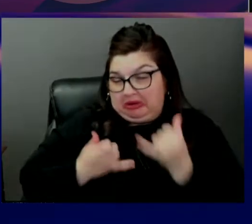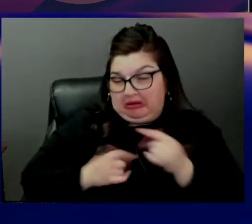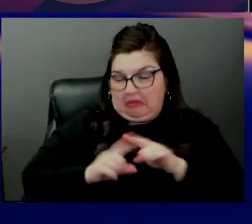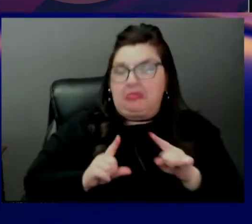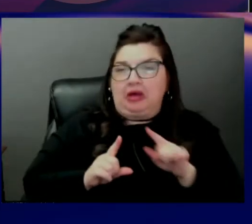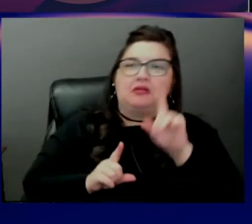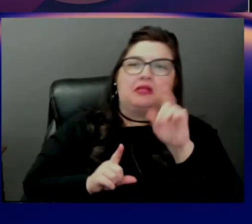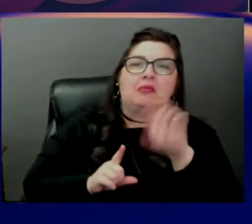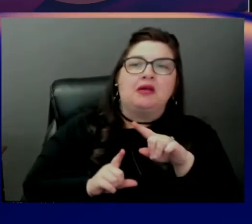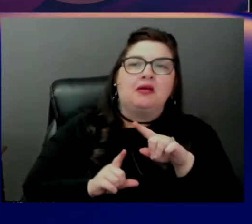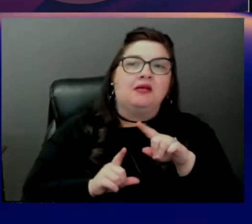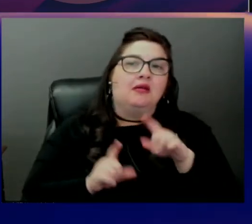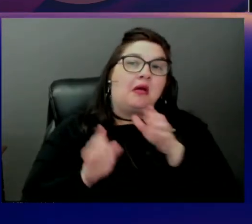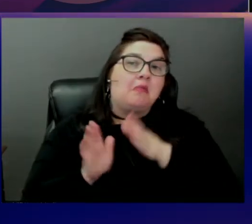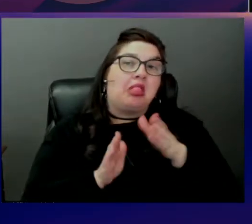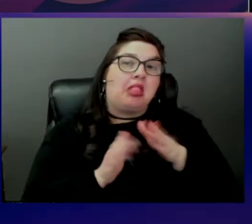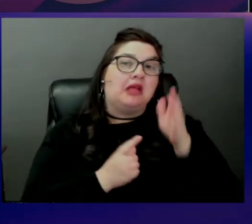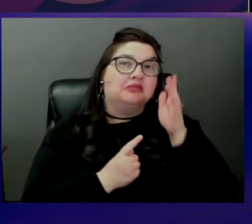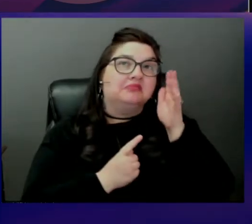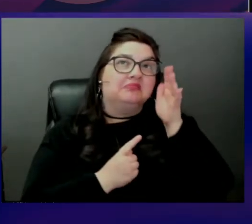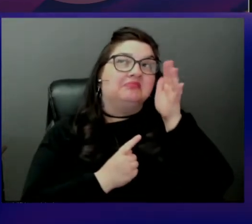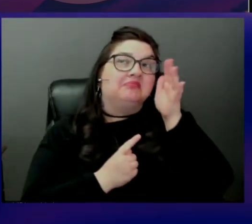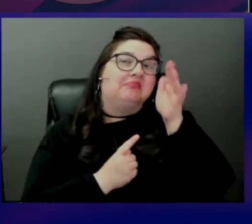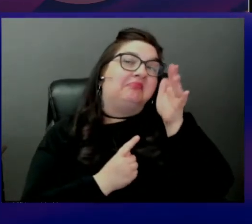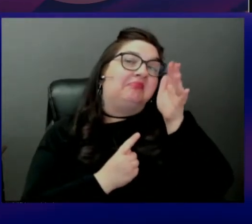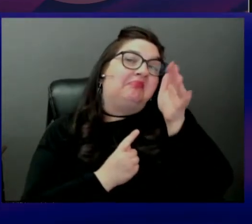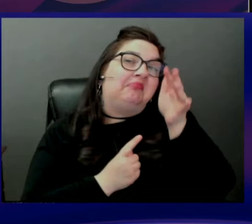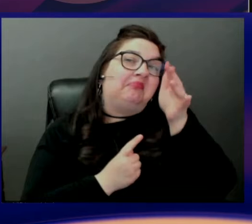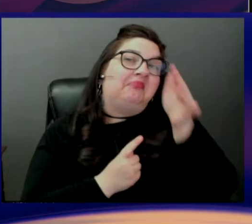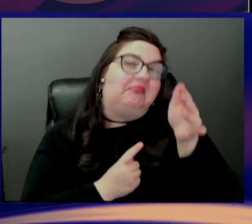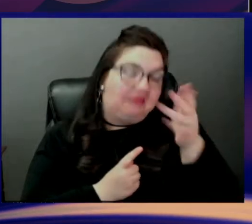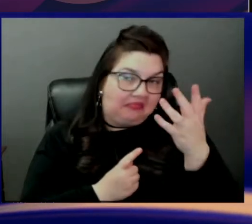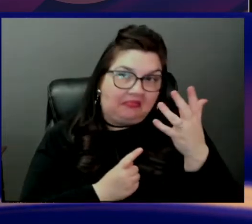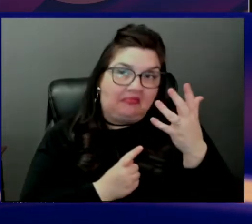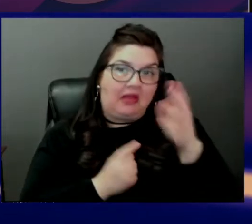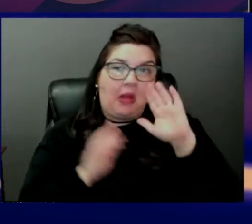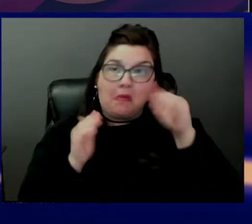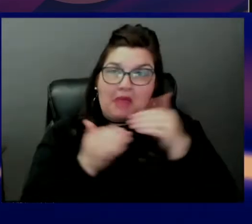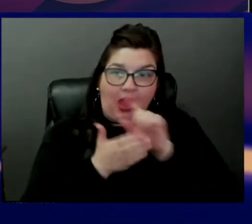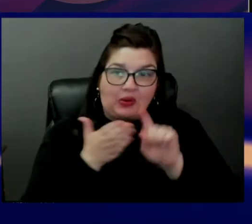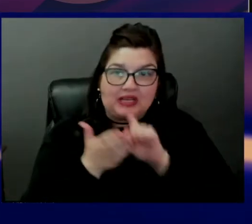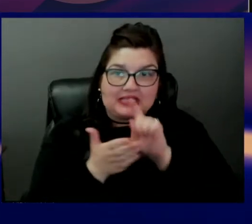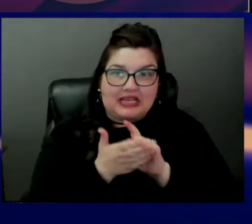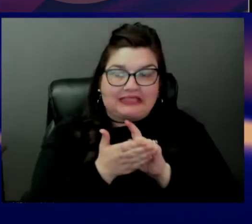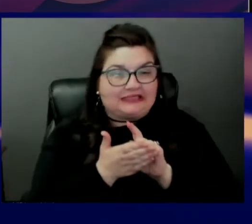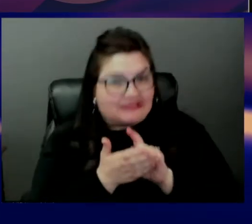and can you share maybe Power Hours of the future? What, what... I can't share that right now, but you know, what?